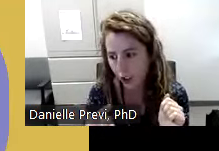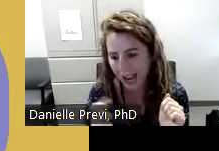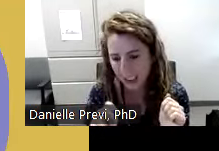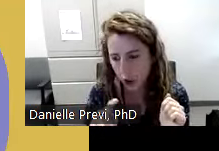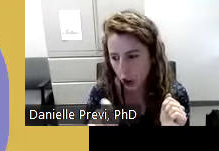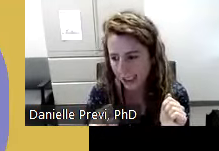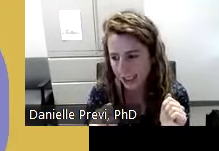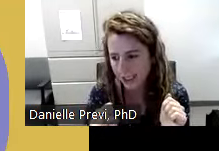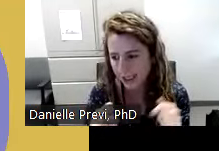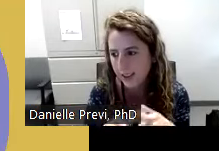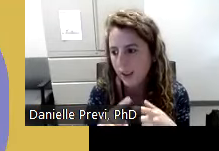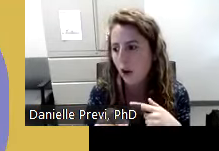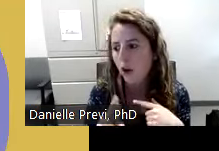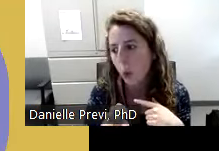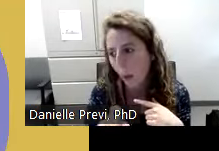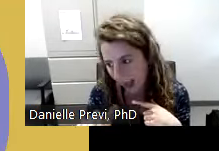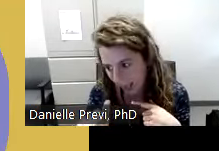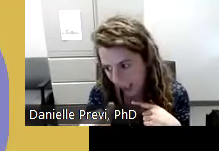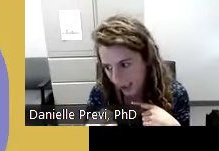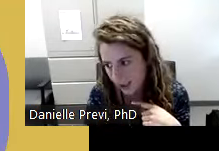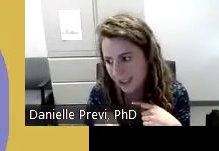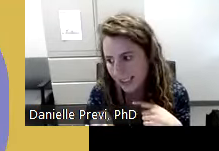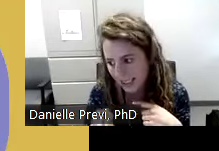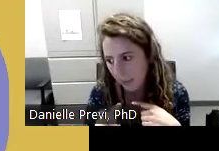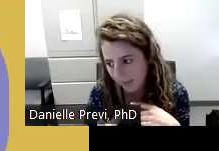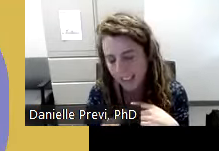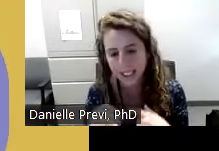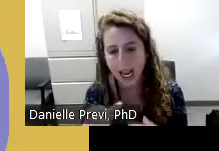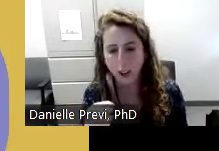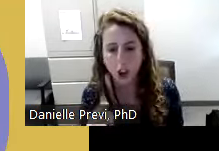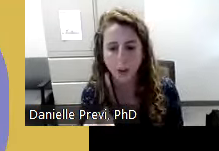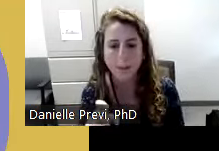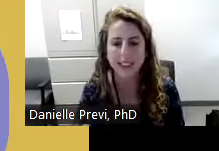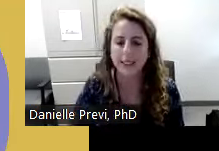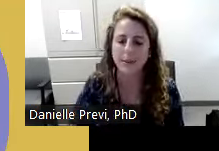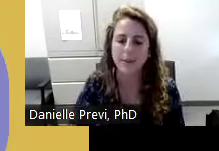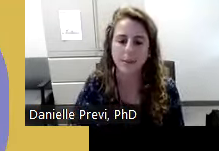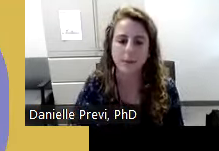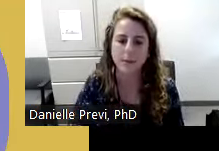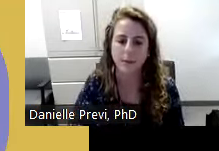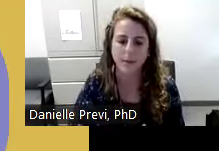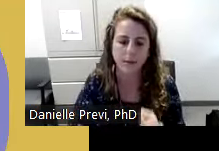to the top reasons for hearing loss. When it comes to illnesses, we have toxoplasmosis, we have other